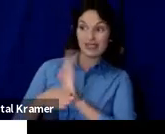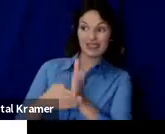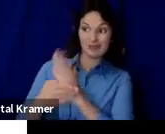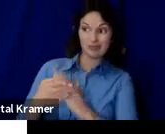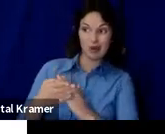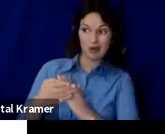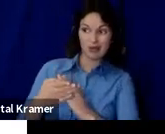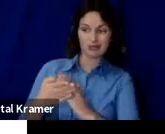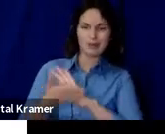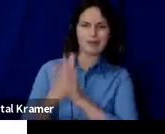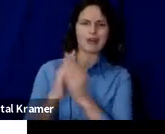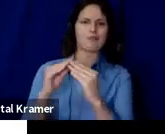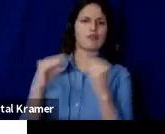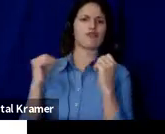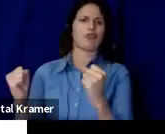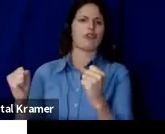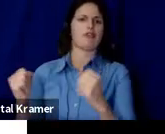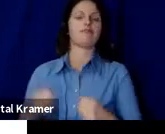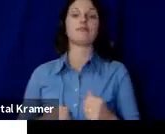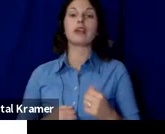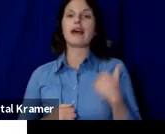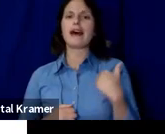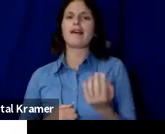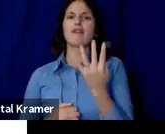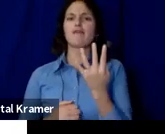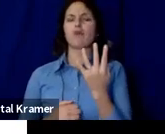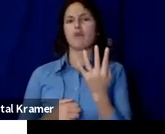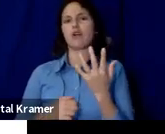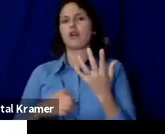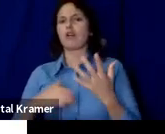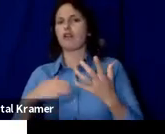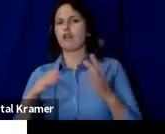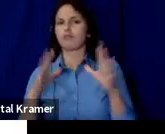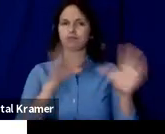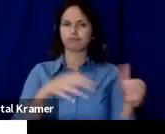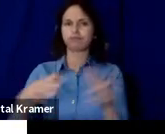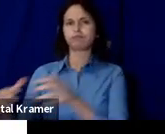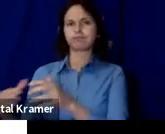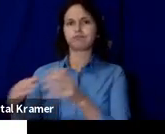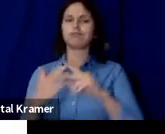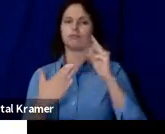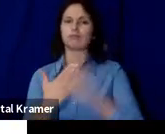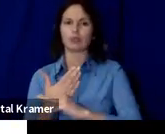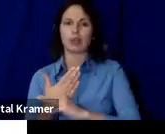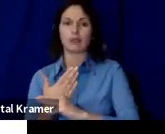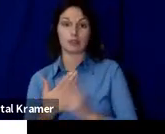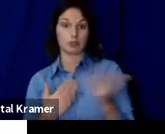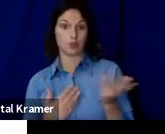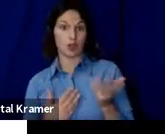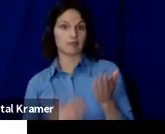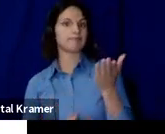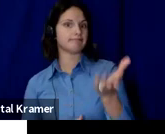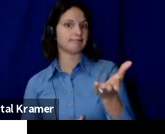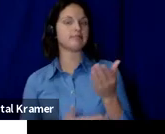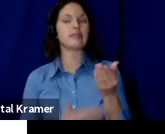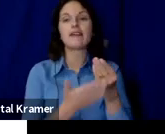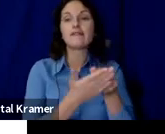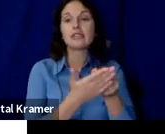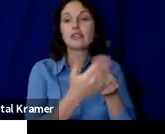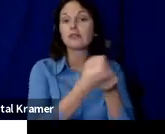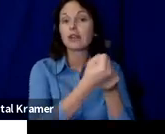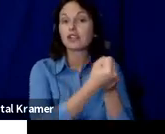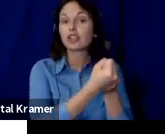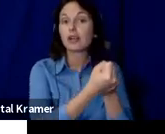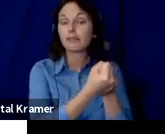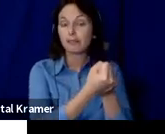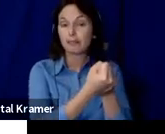Our four core programs are Fiscal Sponsorship, a program that helps artists raise charitable